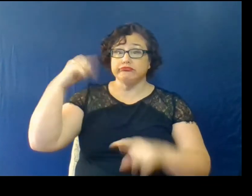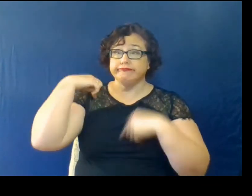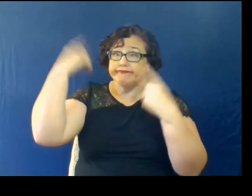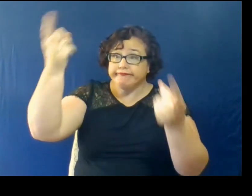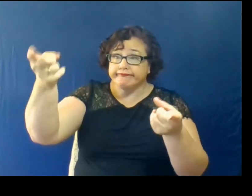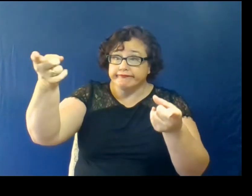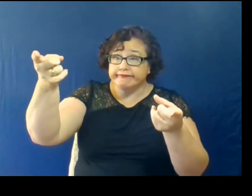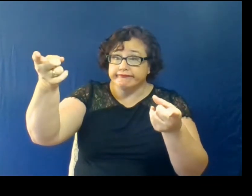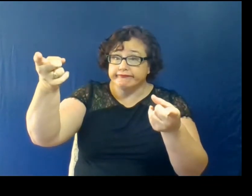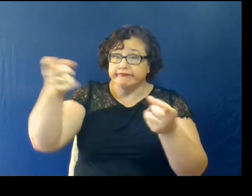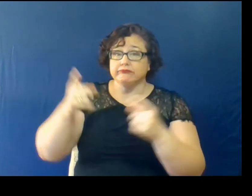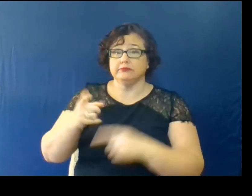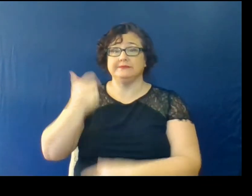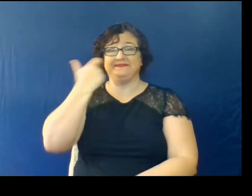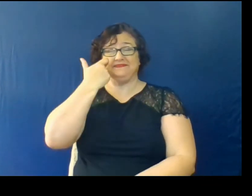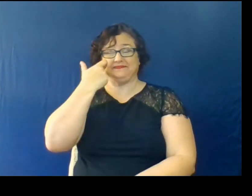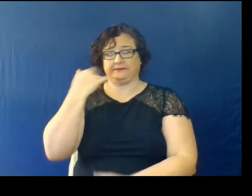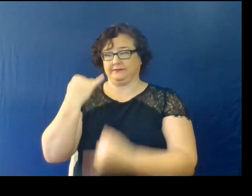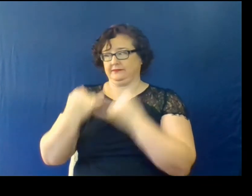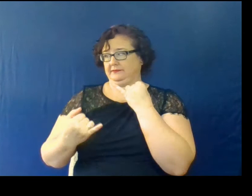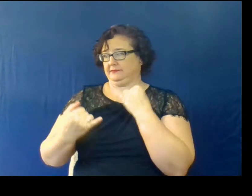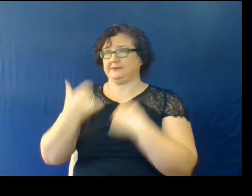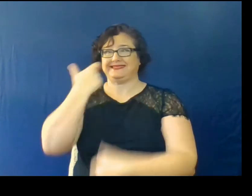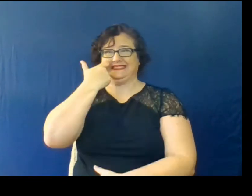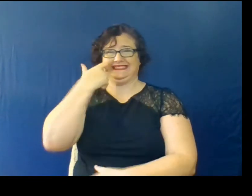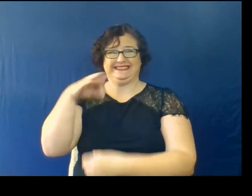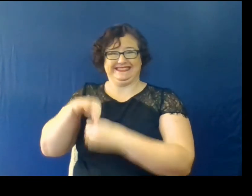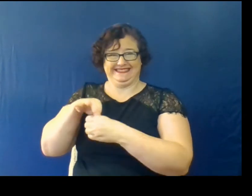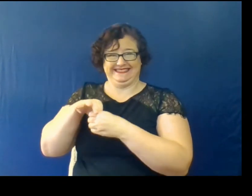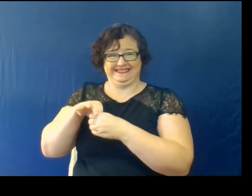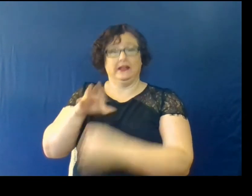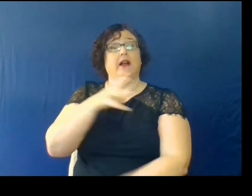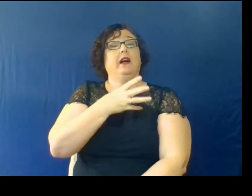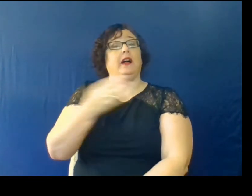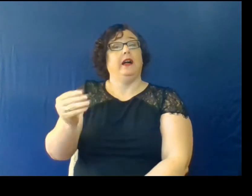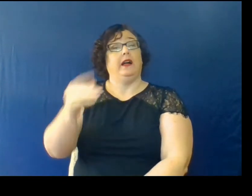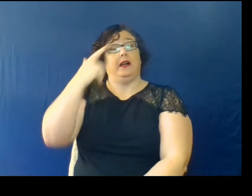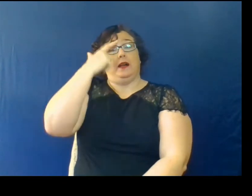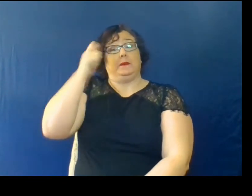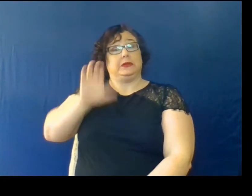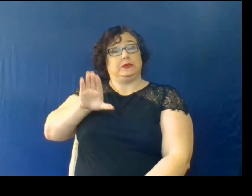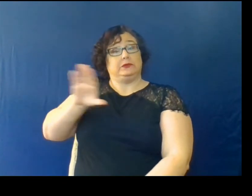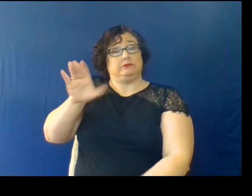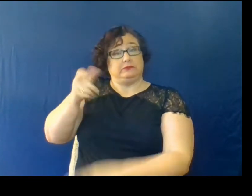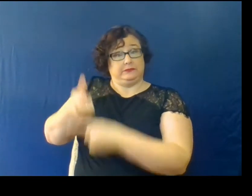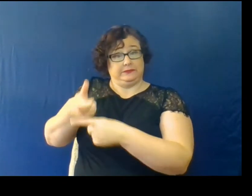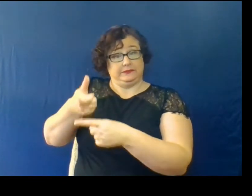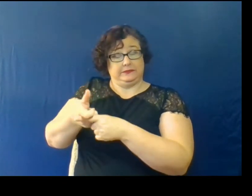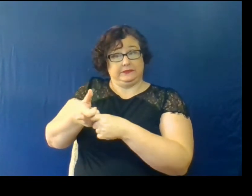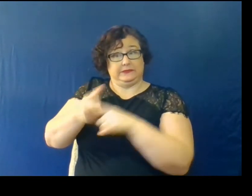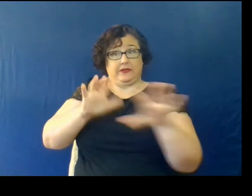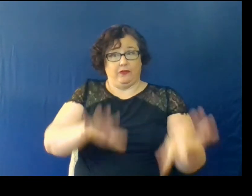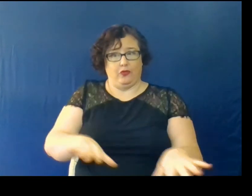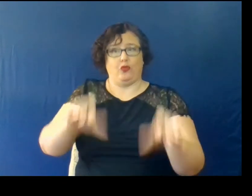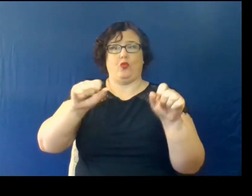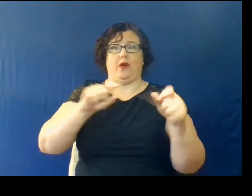during the last election and for Enzo because you have an acquired injury I'd like to know if there